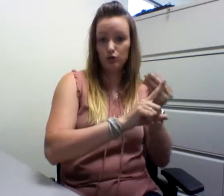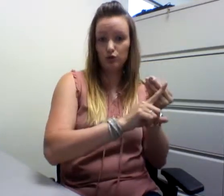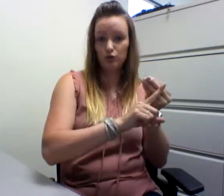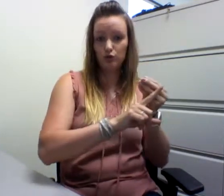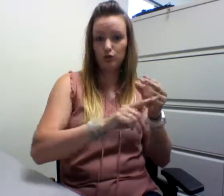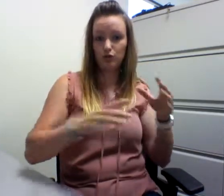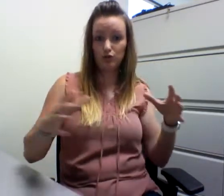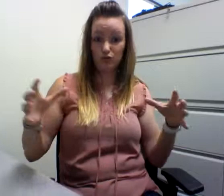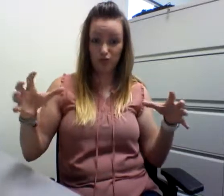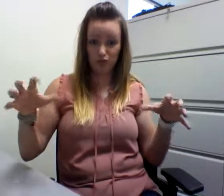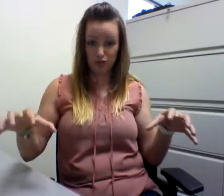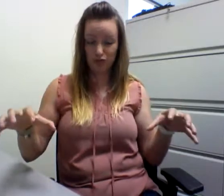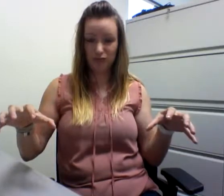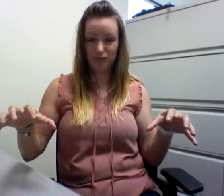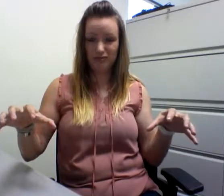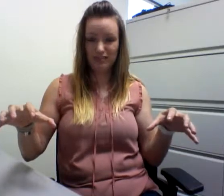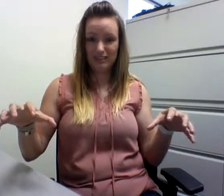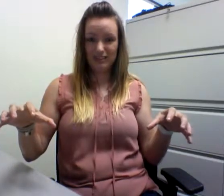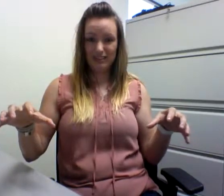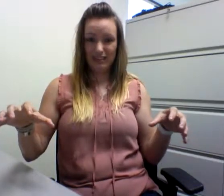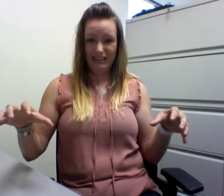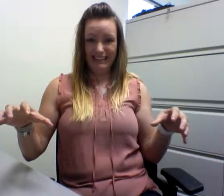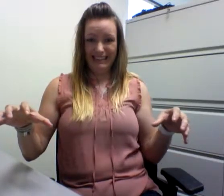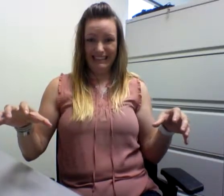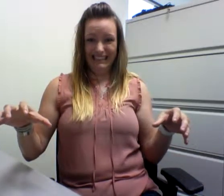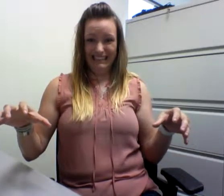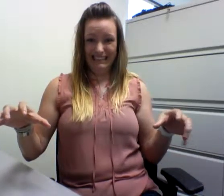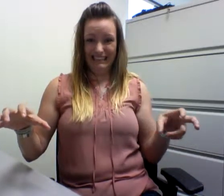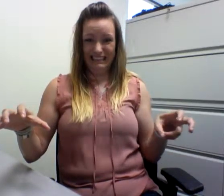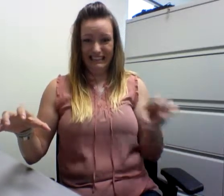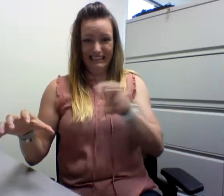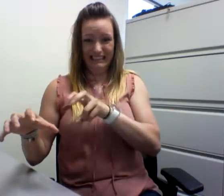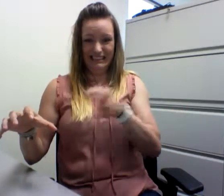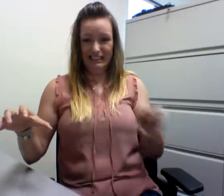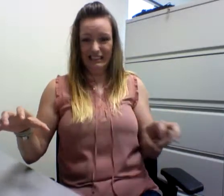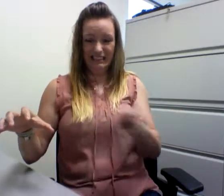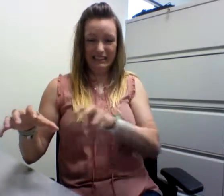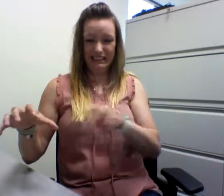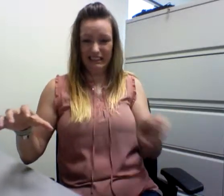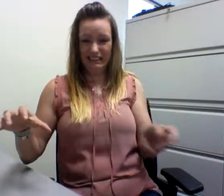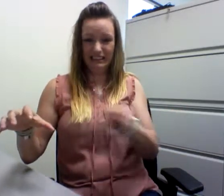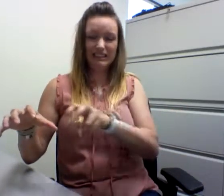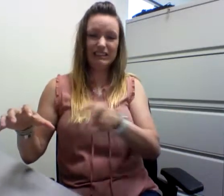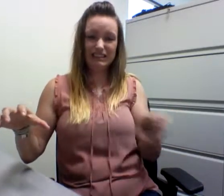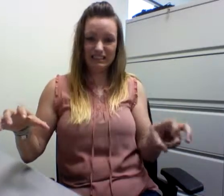CODAs must effectively navigate between Deaf and hearing worlds